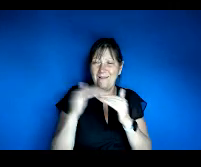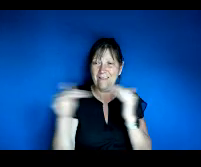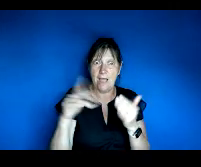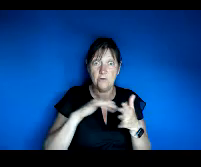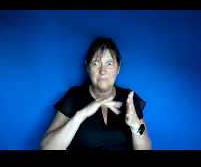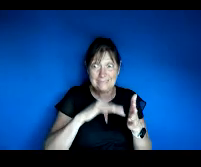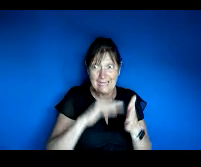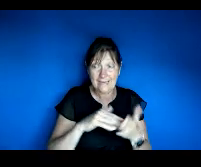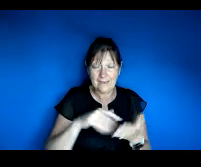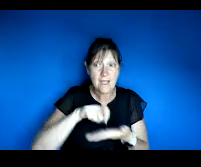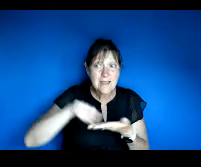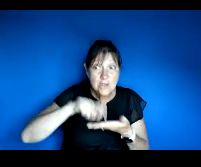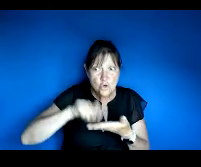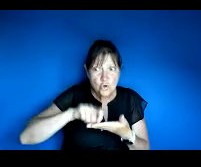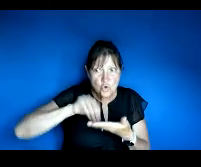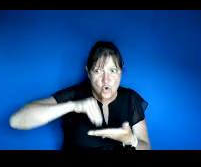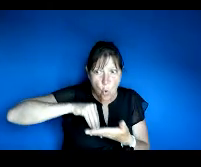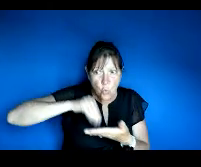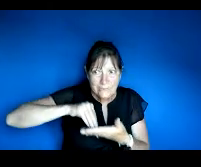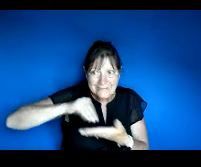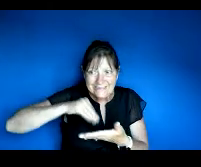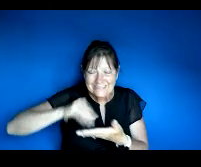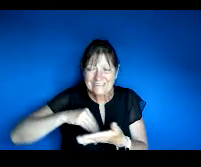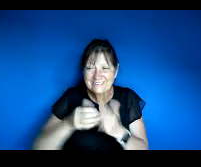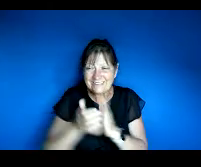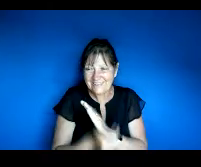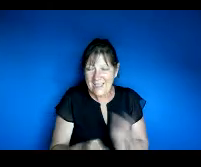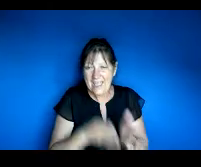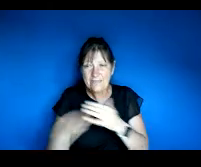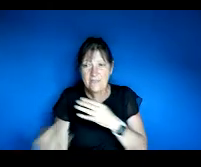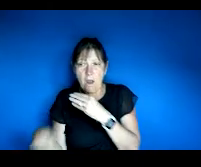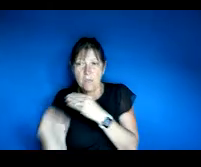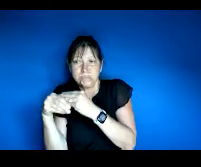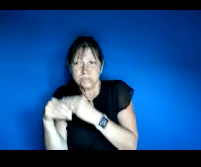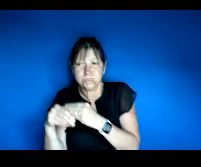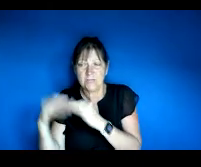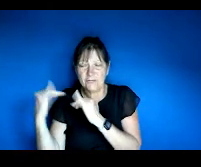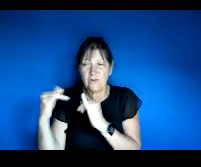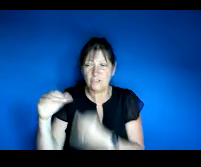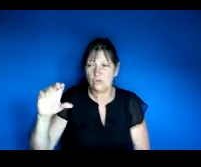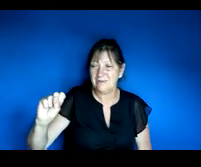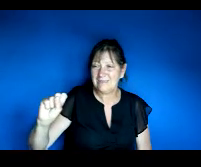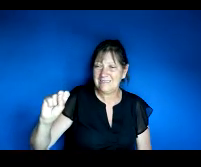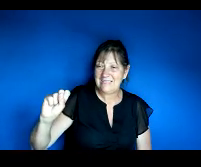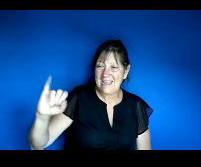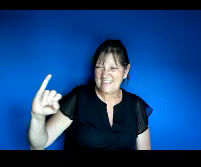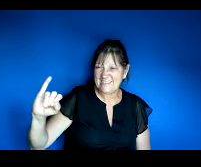how to take notes in an effective way. And then supplemental instruction, which is for courses that are historically really challenging,